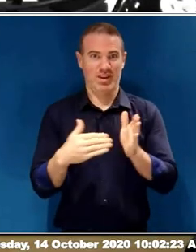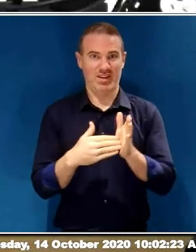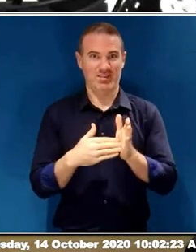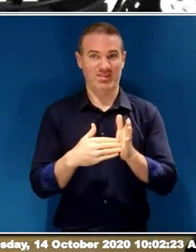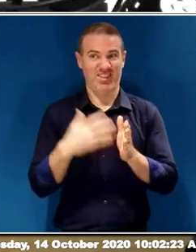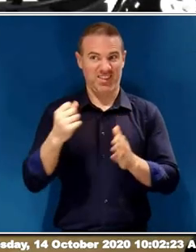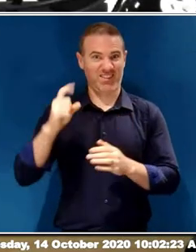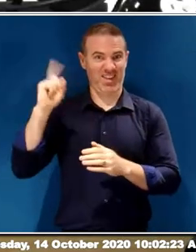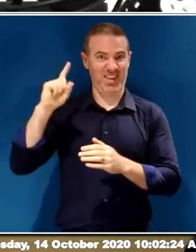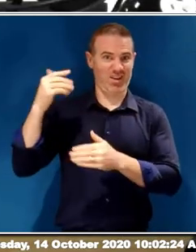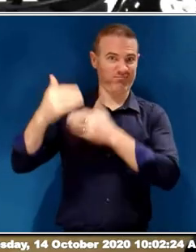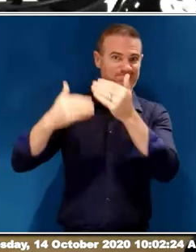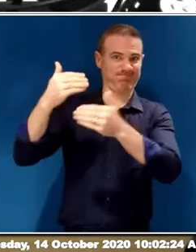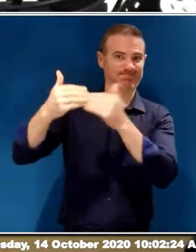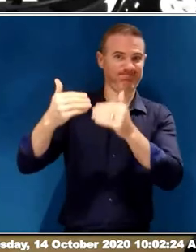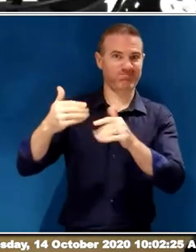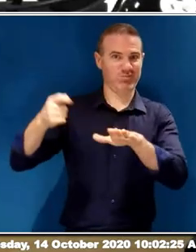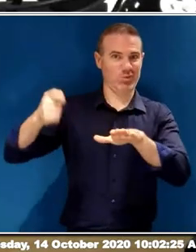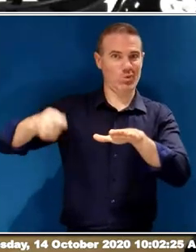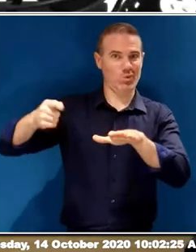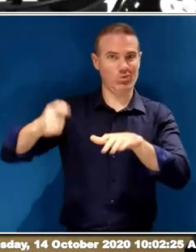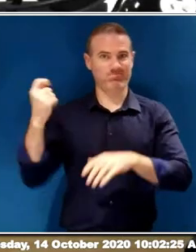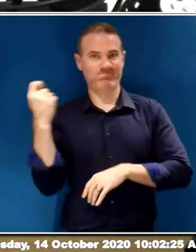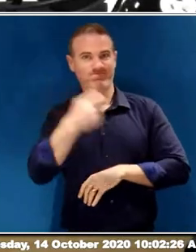Having said that, I call this witness.